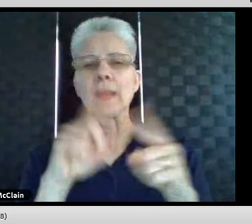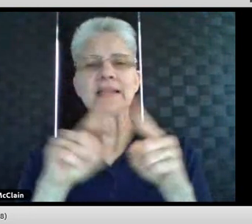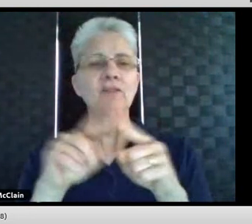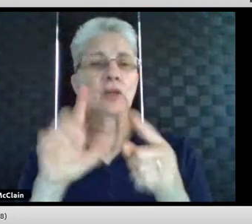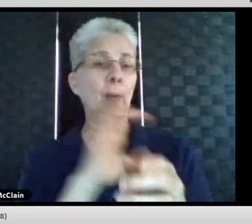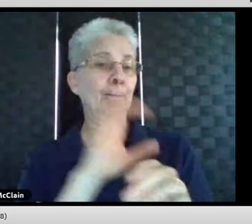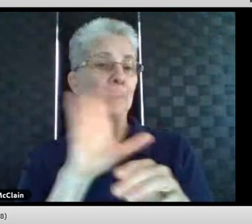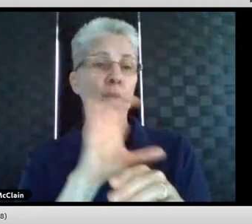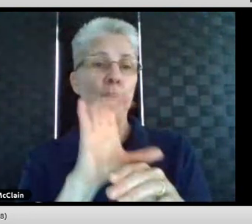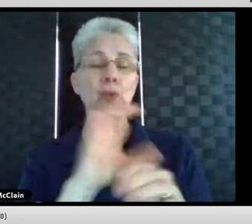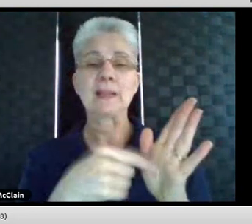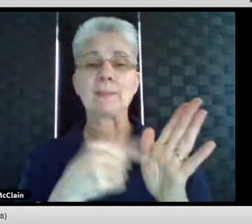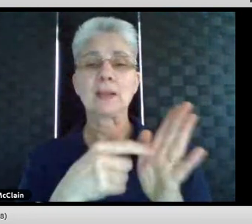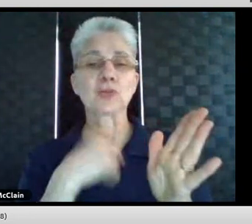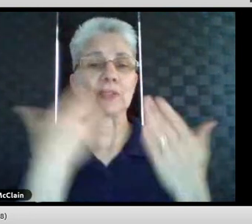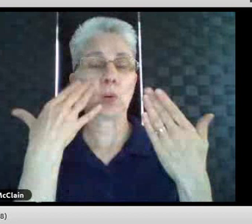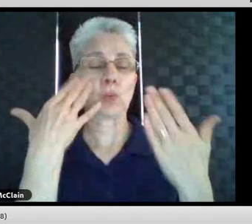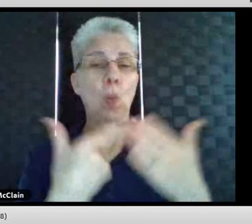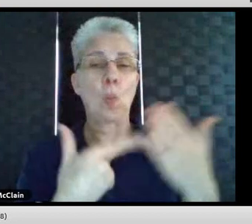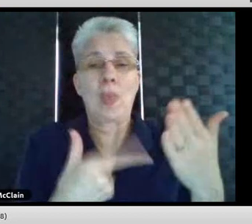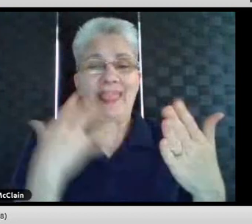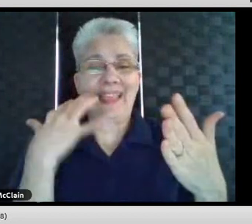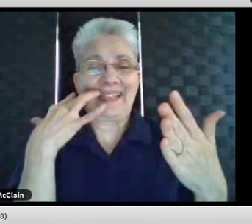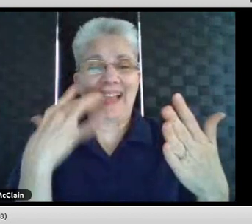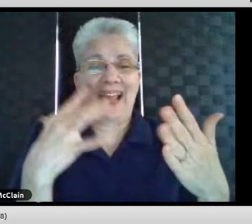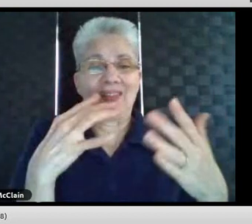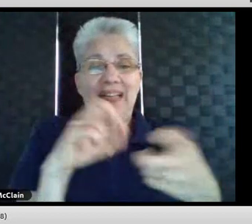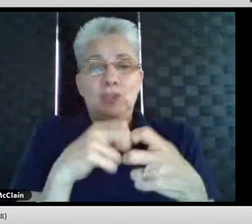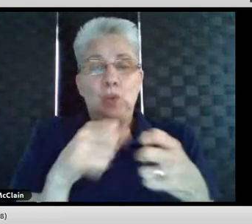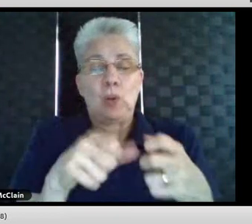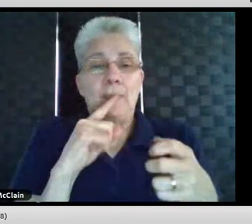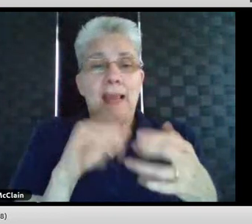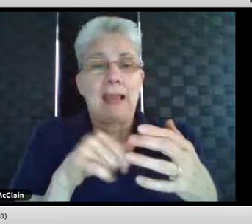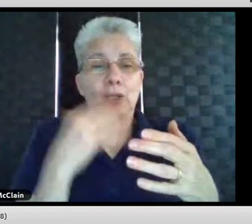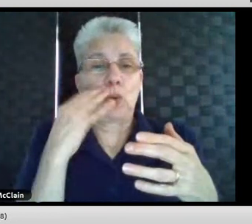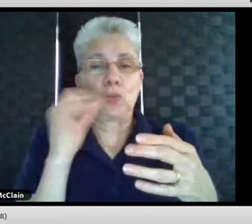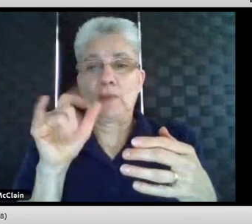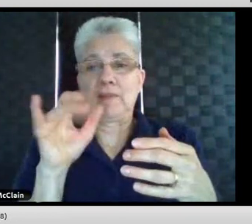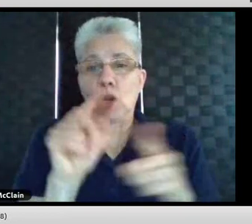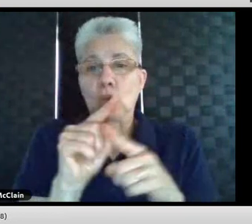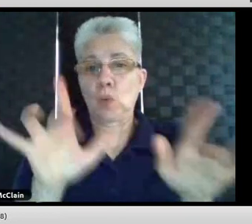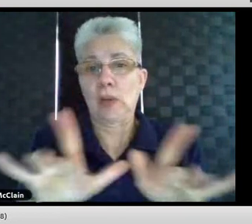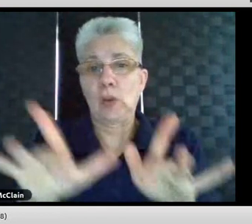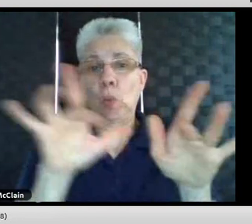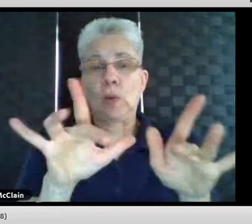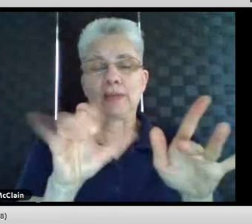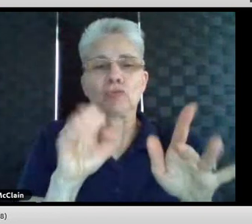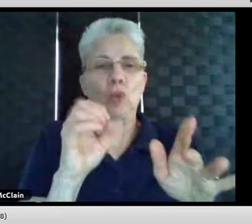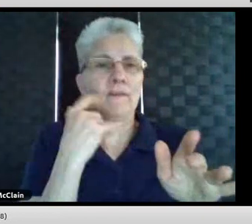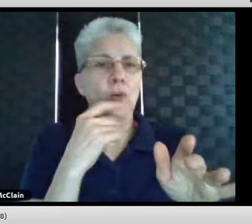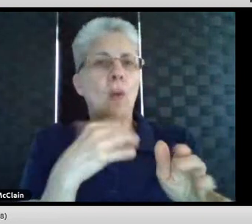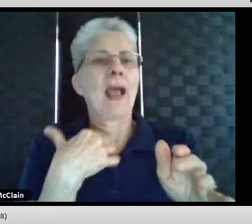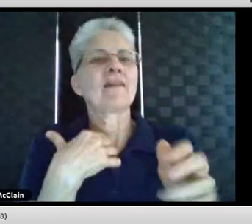sometimes you just don't know what the sound issue could be. I know that SWFLN is also recording this, so if you are having some trouble, you can go back,